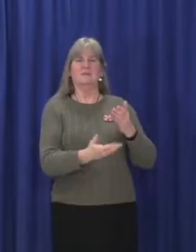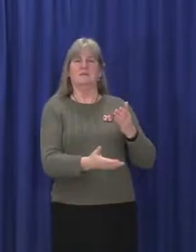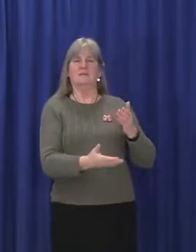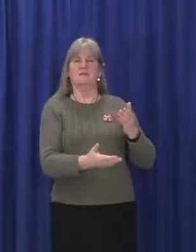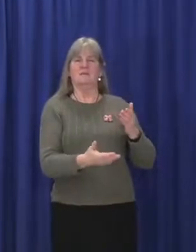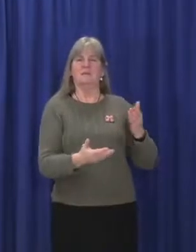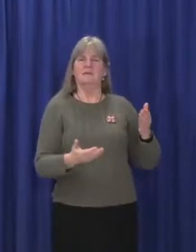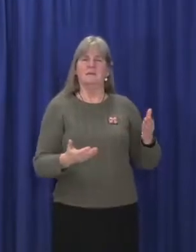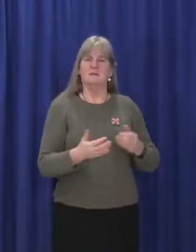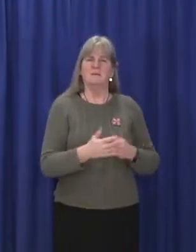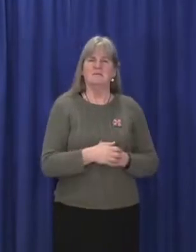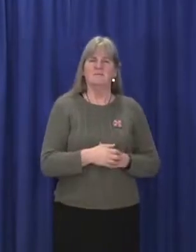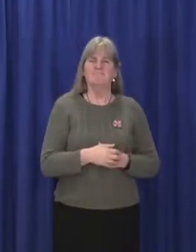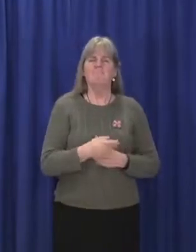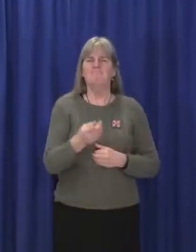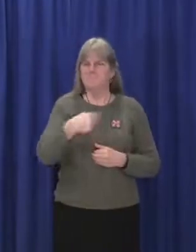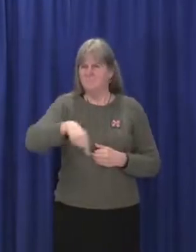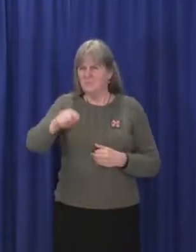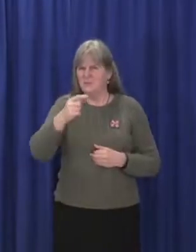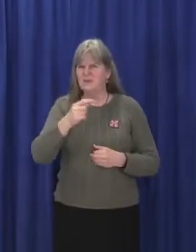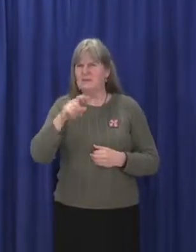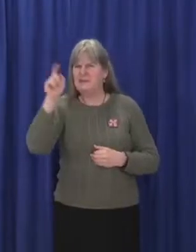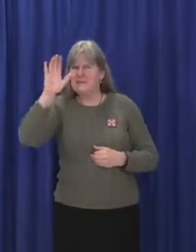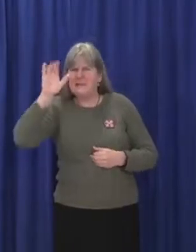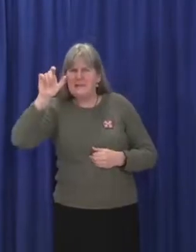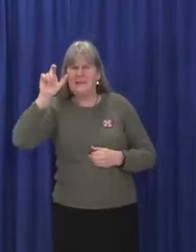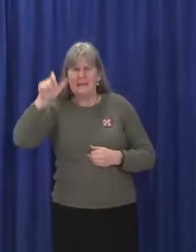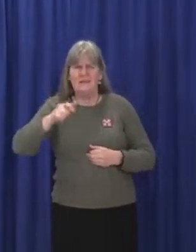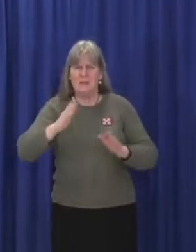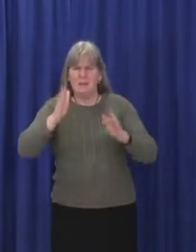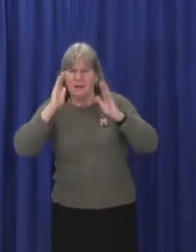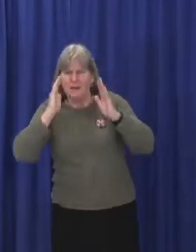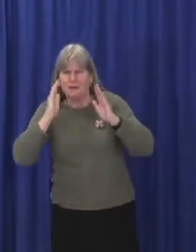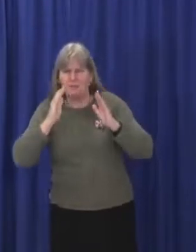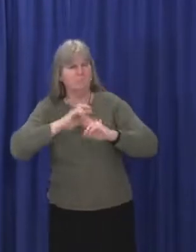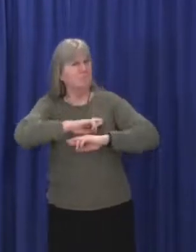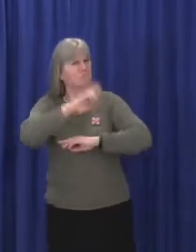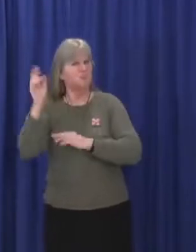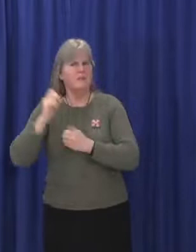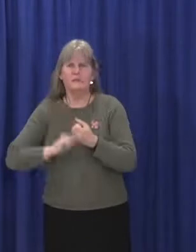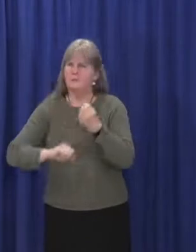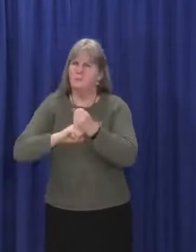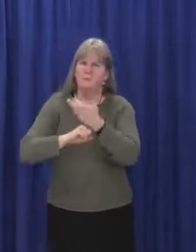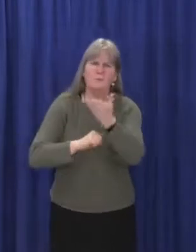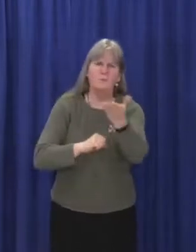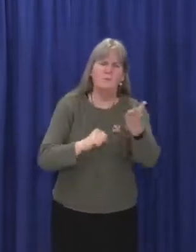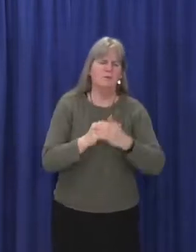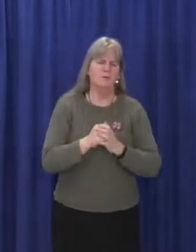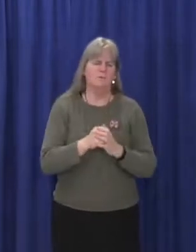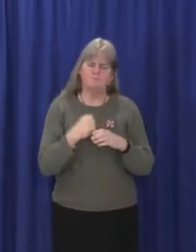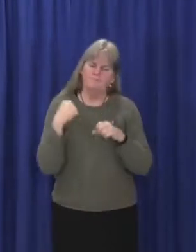We hear your call for help, and we are here to stand with you, support you and fight against this crisis.